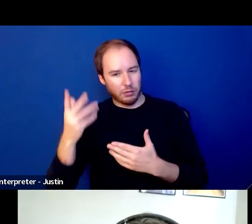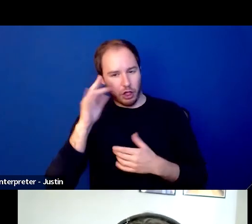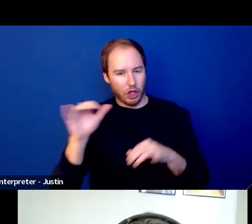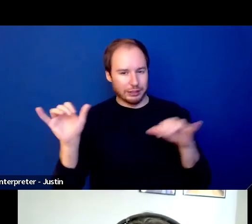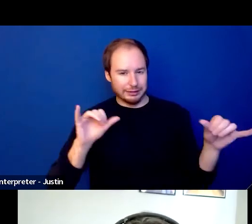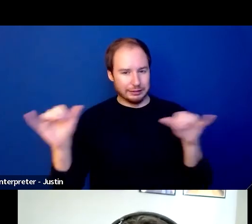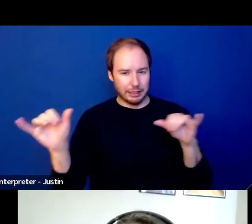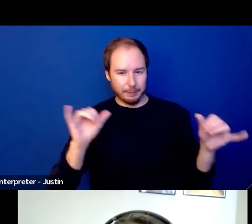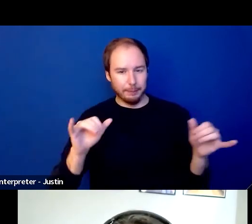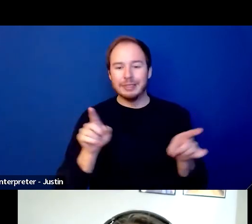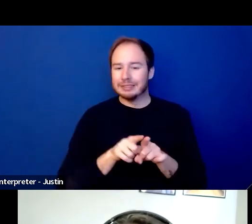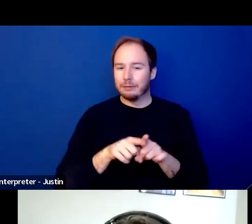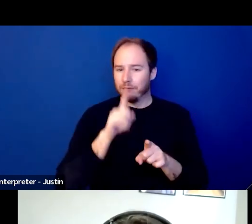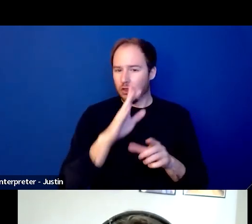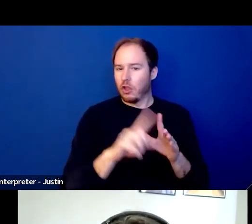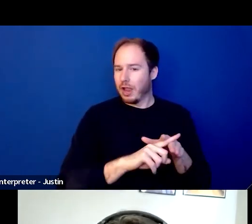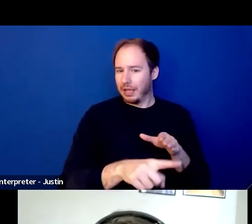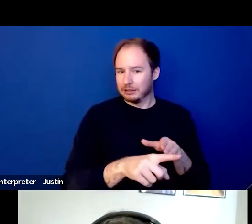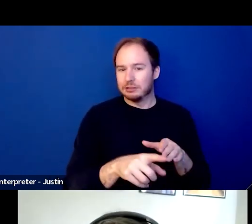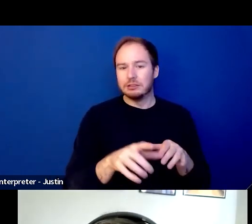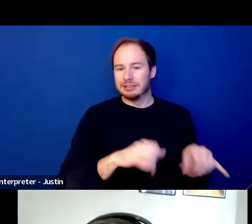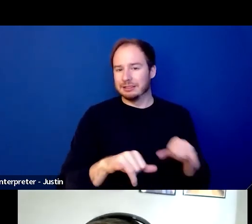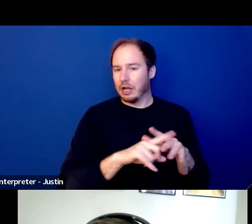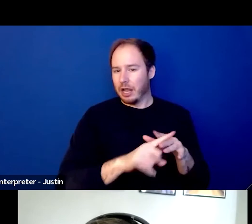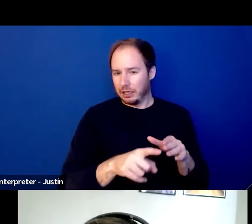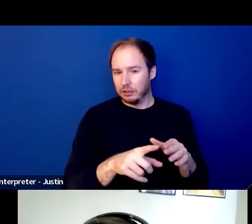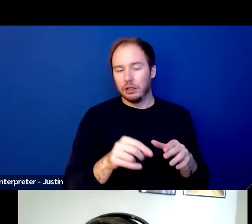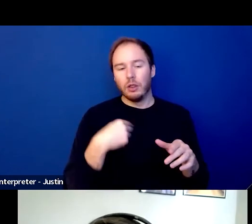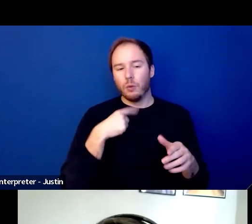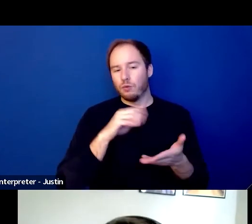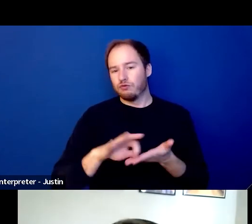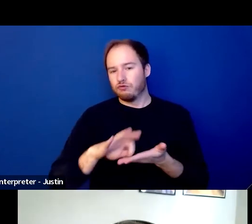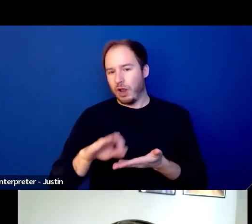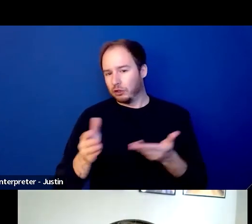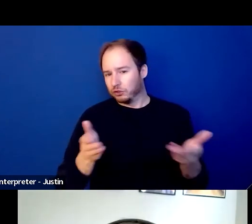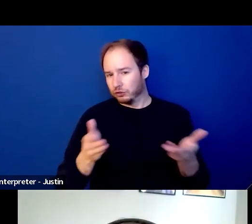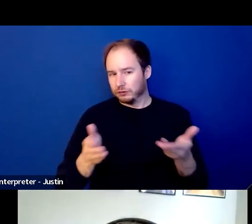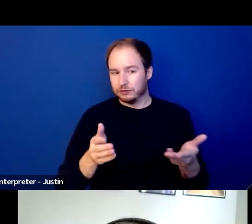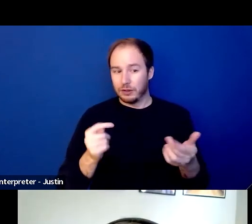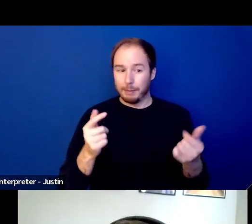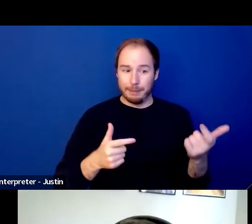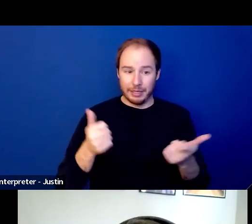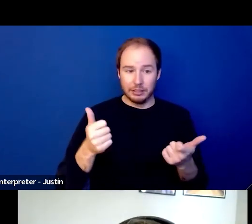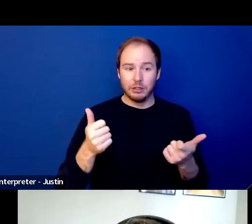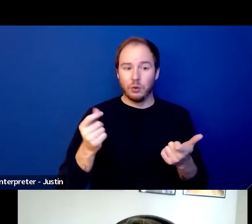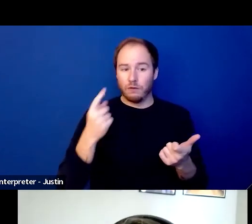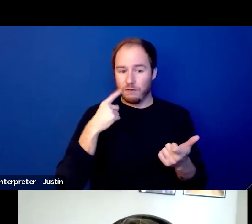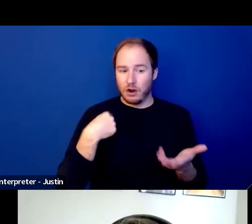Same with the exit, it's a standard exit. And then they're tracking the services. I think the biggest thing for us for prevention